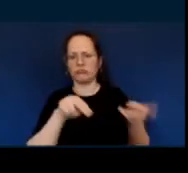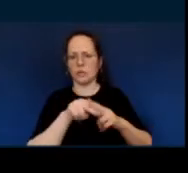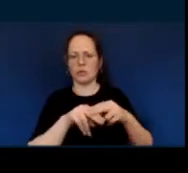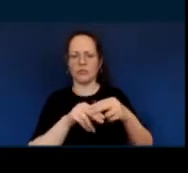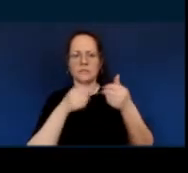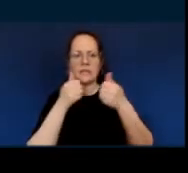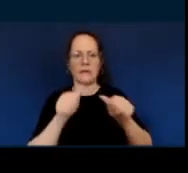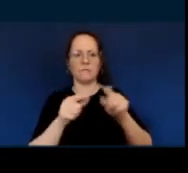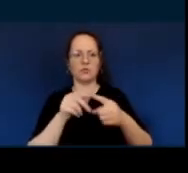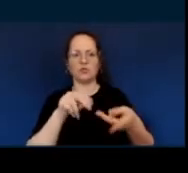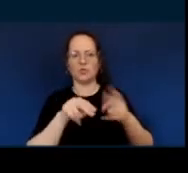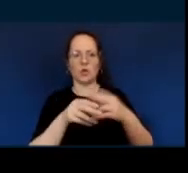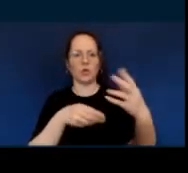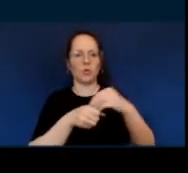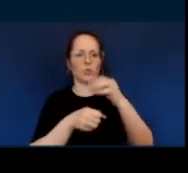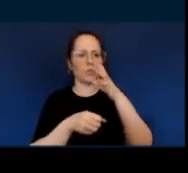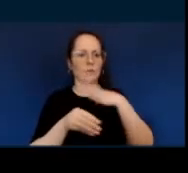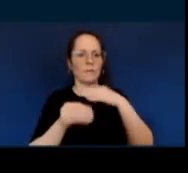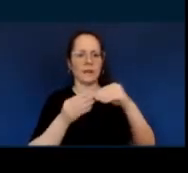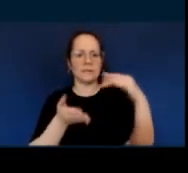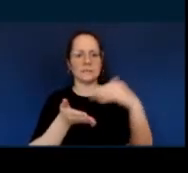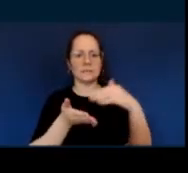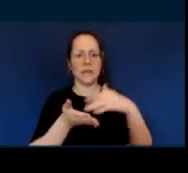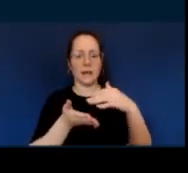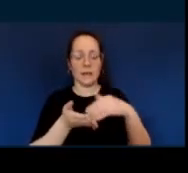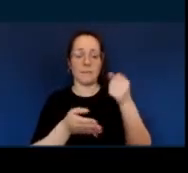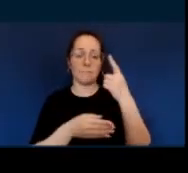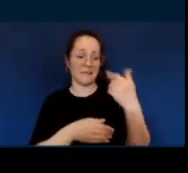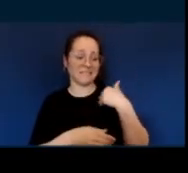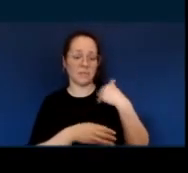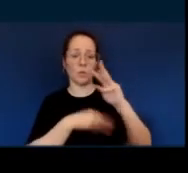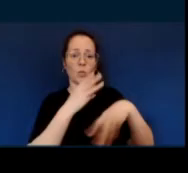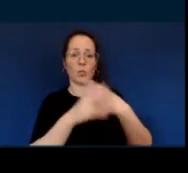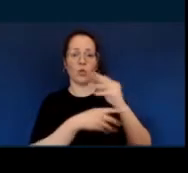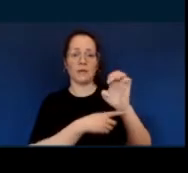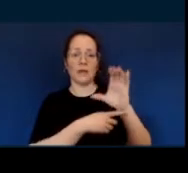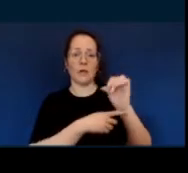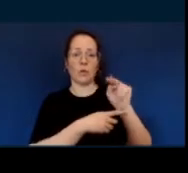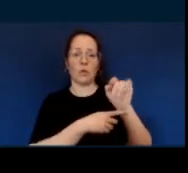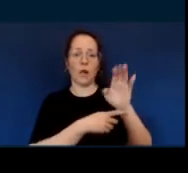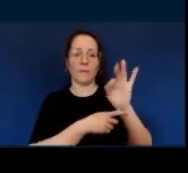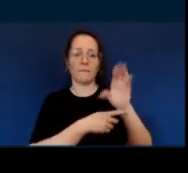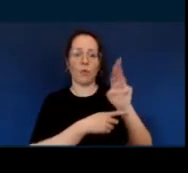STUDIES THE WORLD ECONOMIC FORUM IN 2020 ESTIMATED THAT THE GLOBAL GEBDER GAP WOULD TAKE